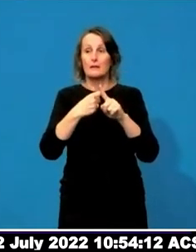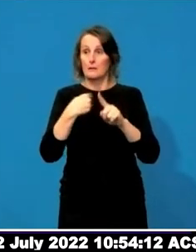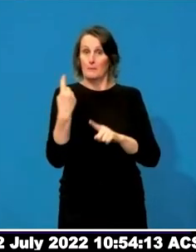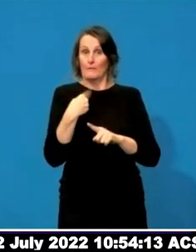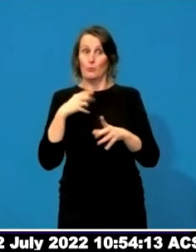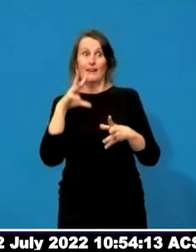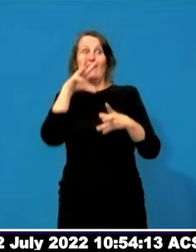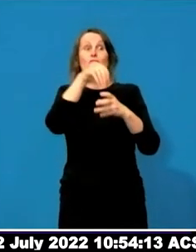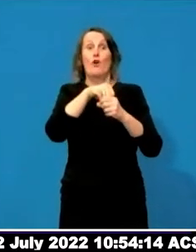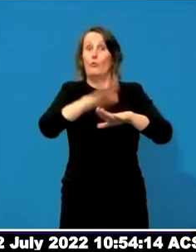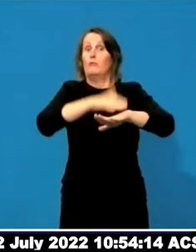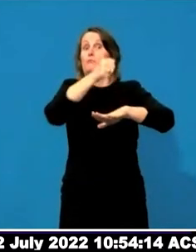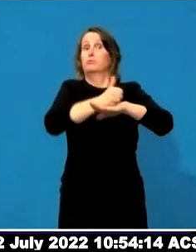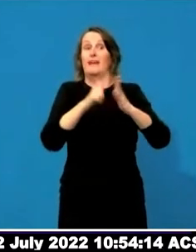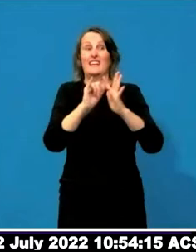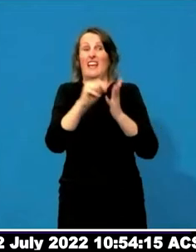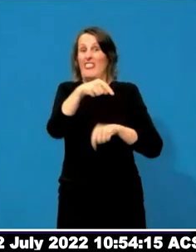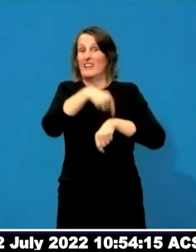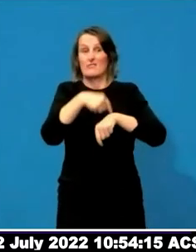of the NDIS in the Northern Territory.